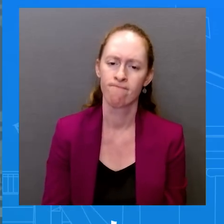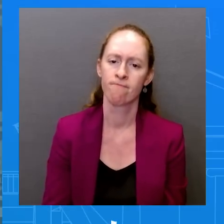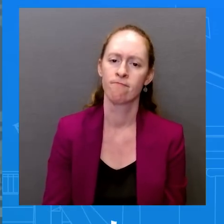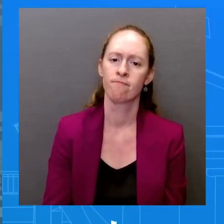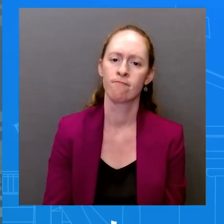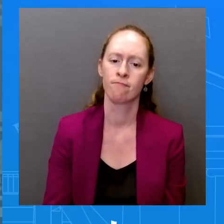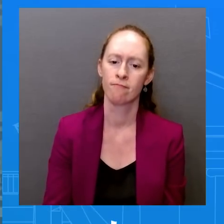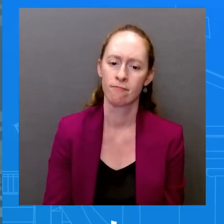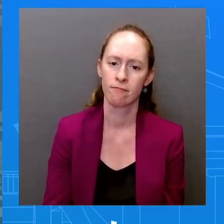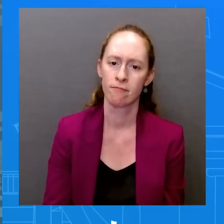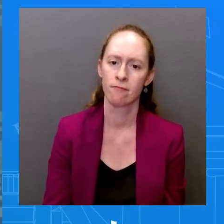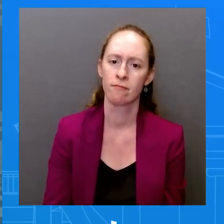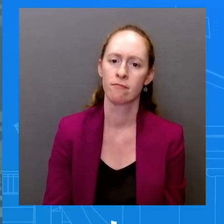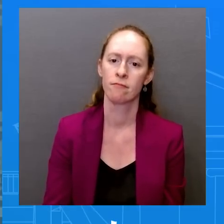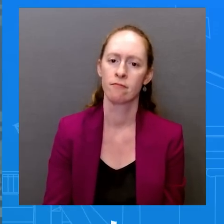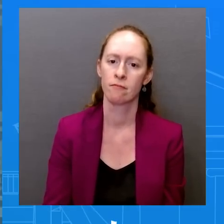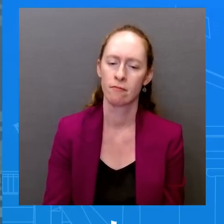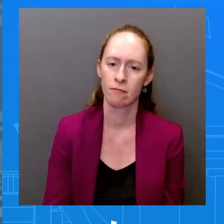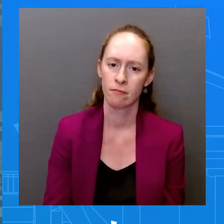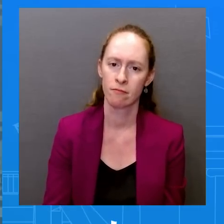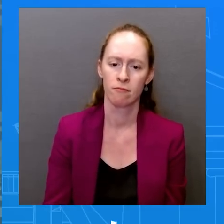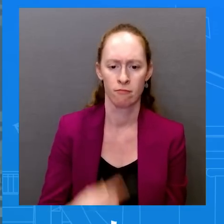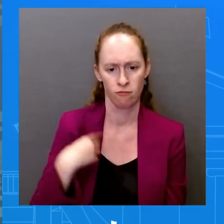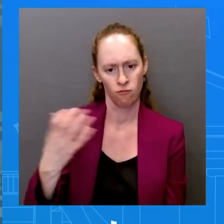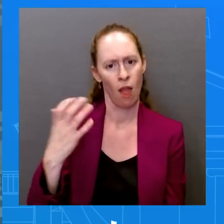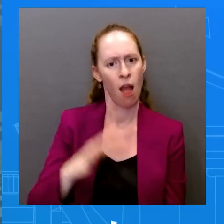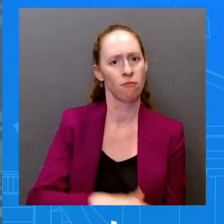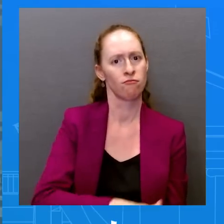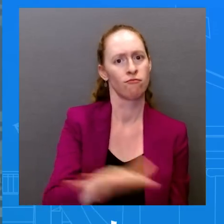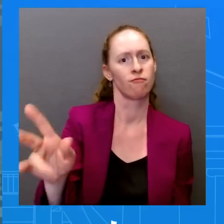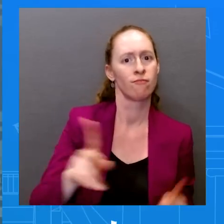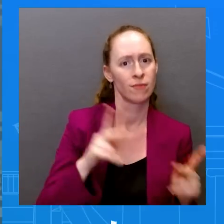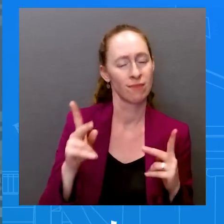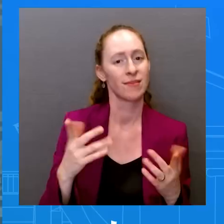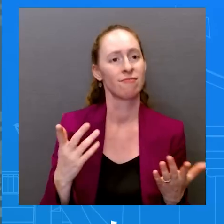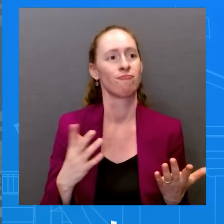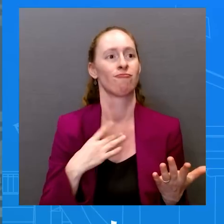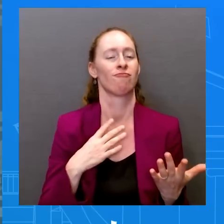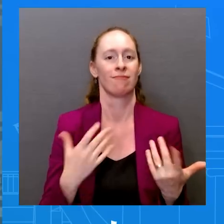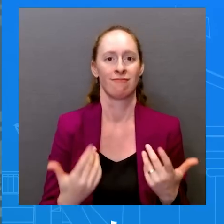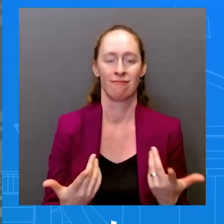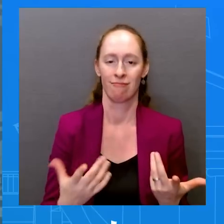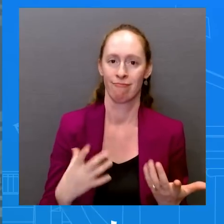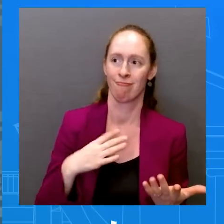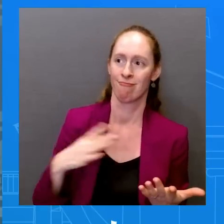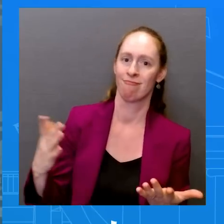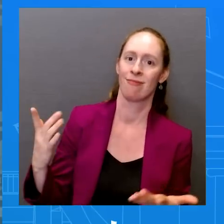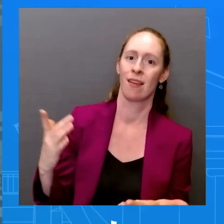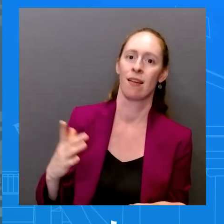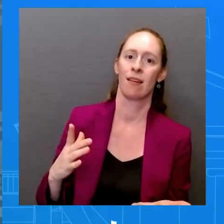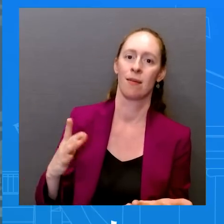It is a priority for us. We just announced -- we announced John Podesta, who's going to be leading that effort.